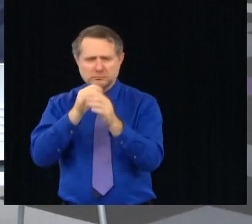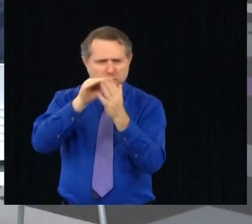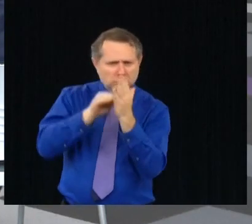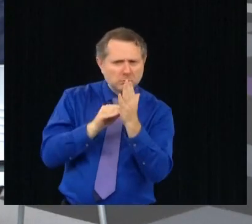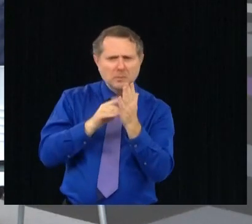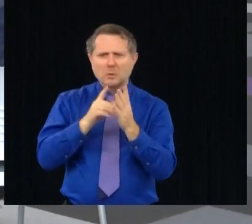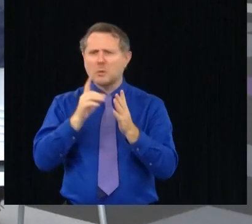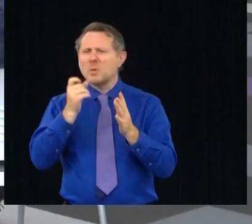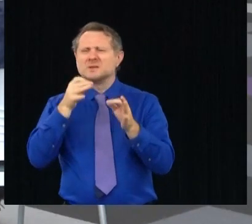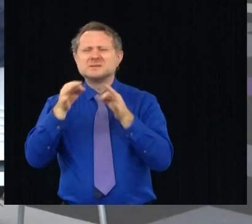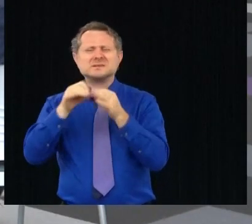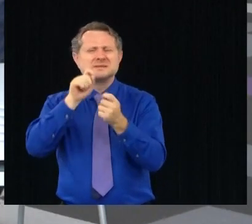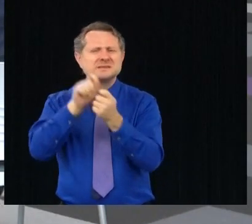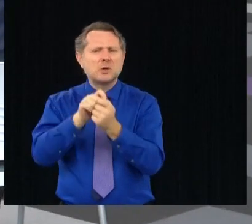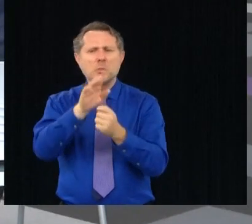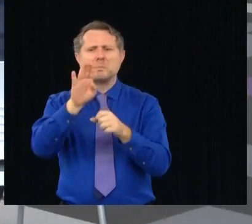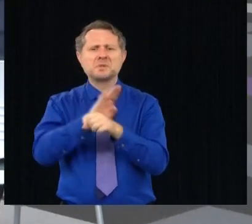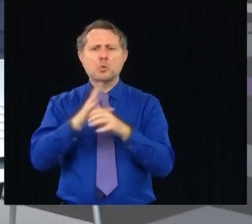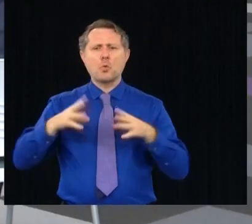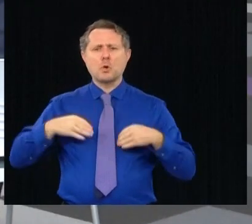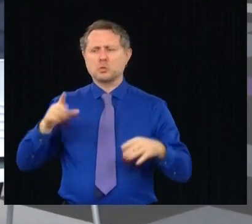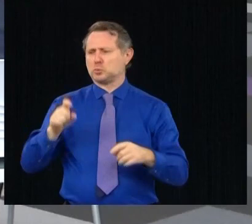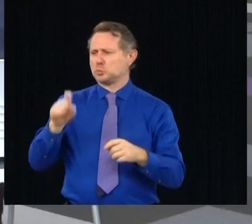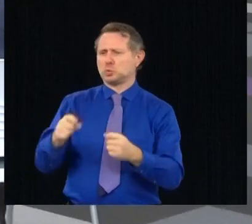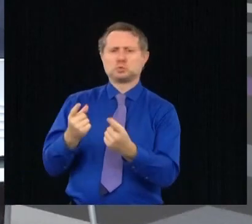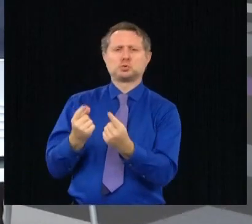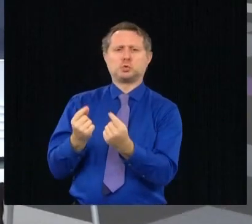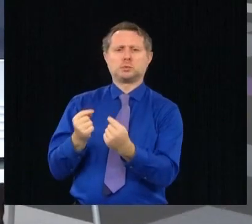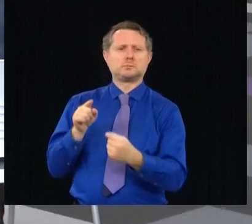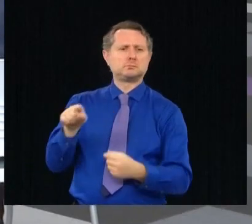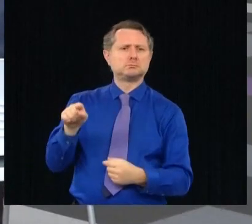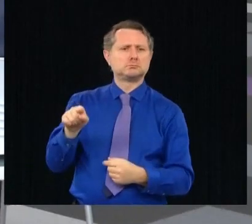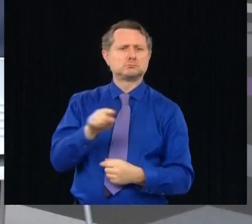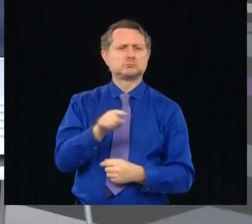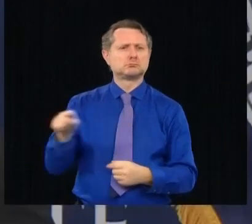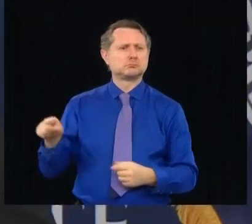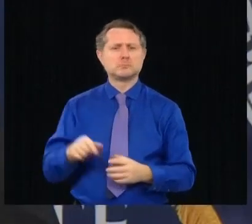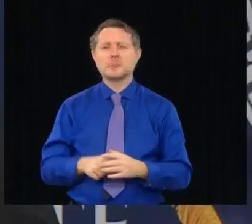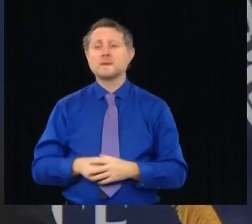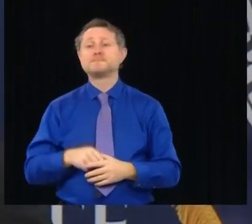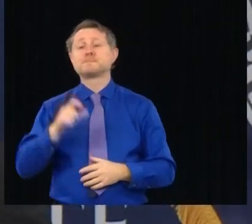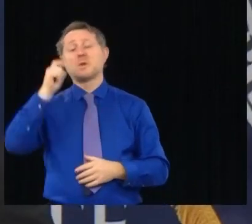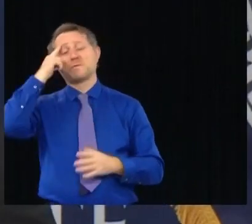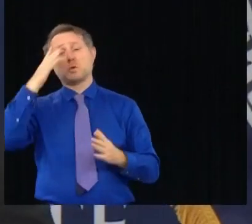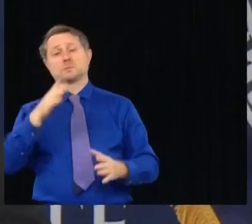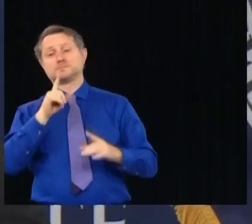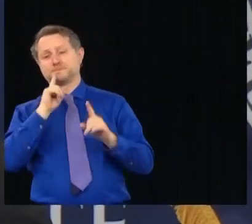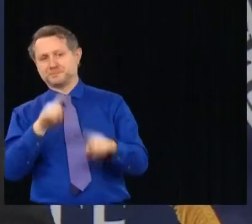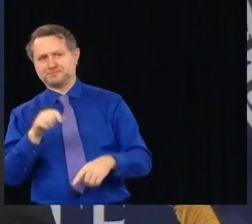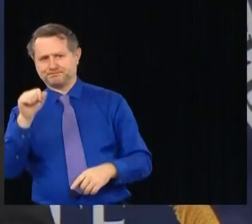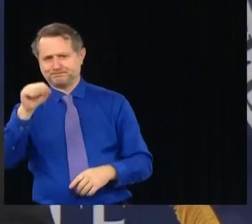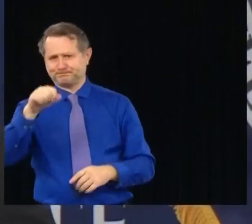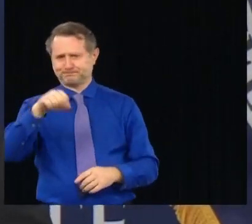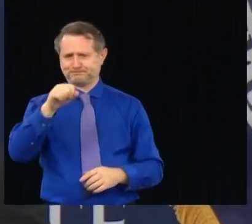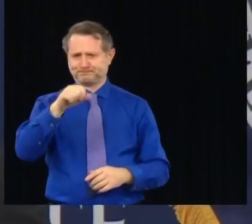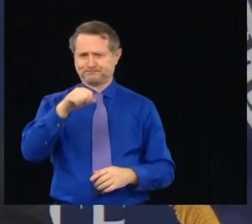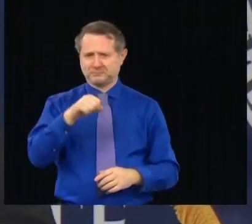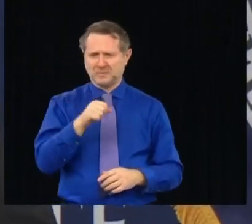BUSINESSES HAVE TO SELL OUT. WOULD YOU EXPLAIN THAT PROCESS, SPEAK TO BUSINESS OWNERS ACROSS THE OPEN REGIONS OF THE STATE